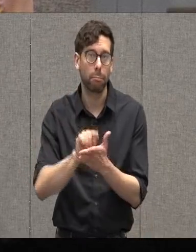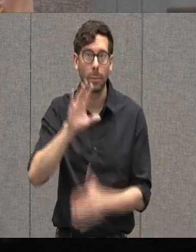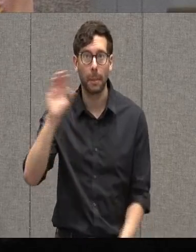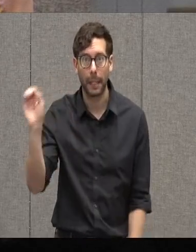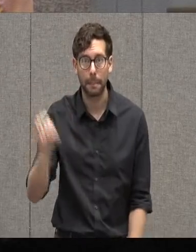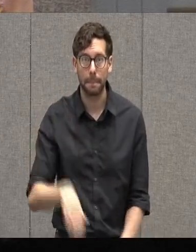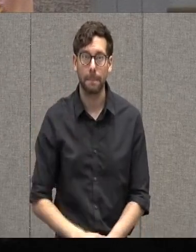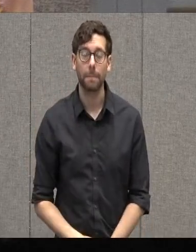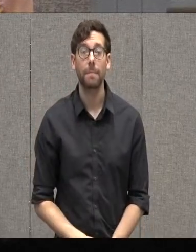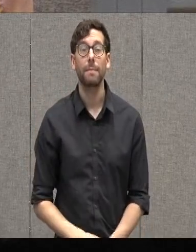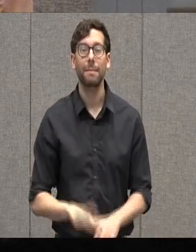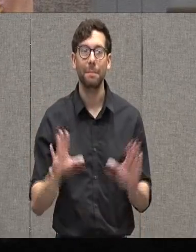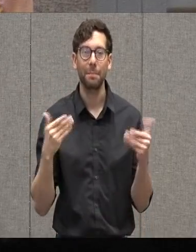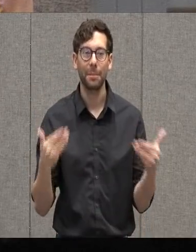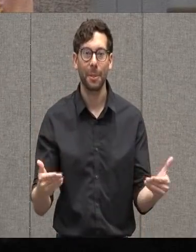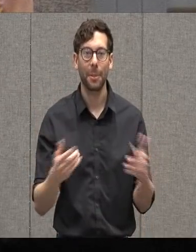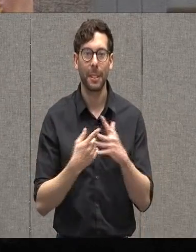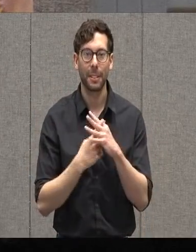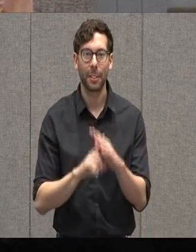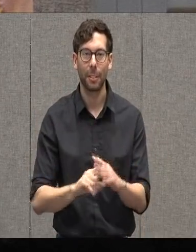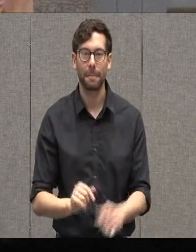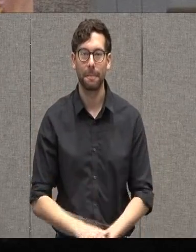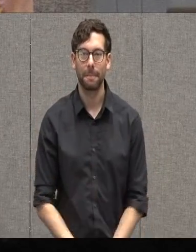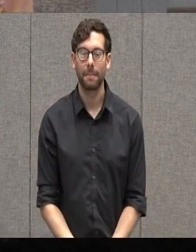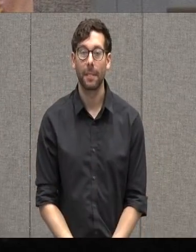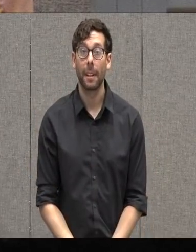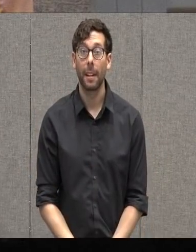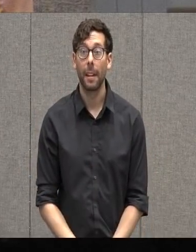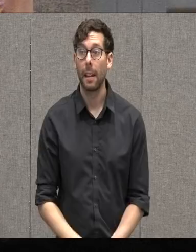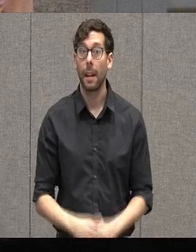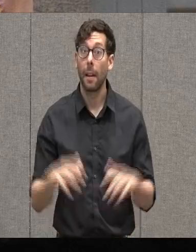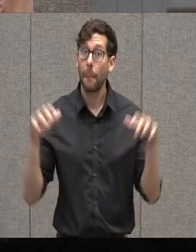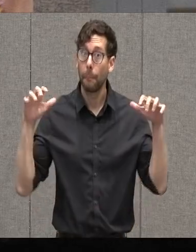Let's get started. "Monster Math."